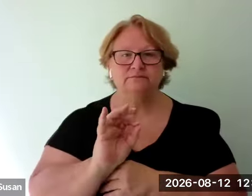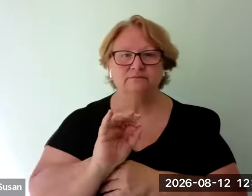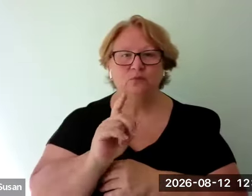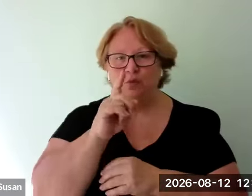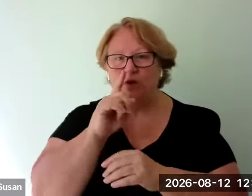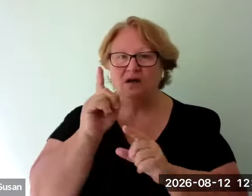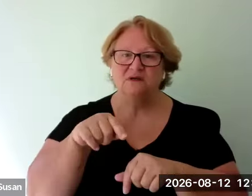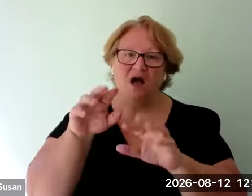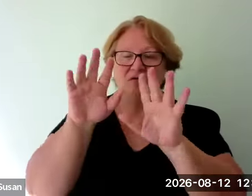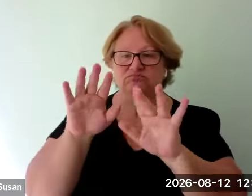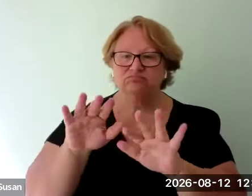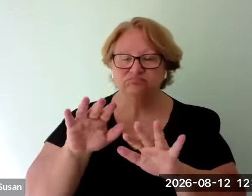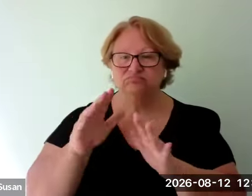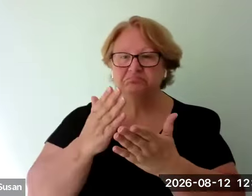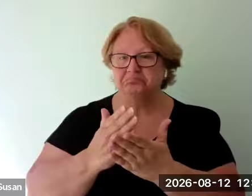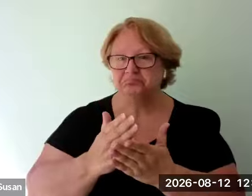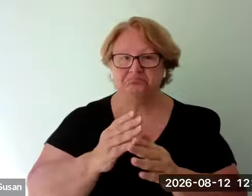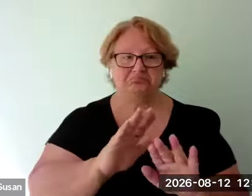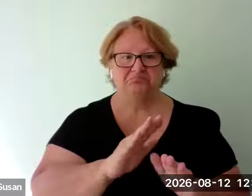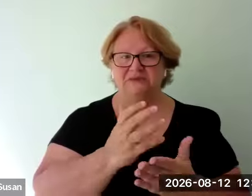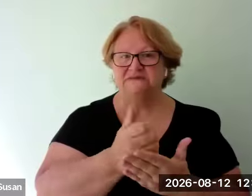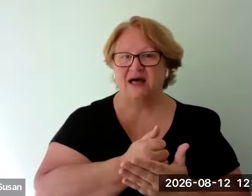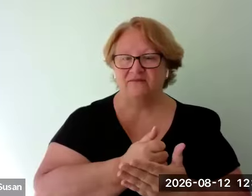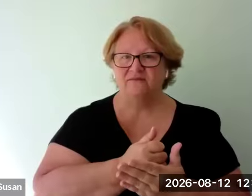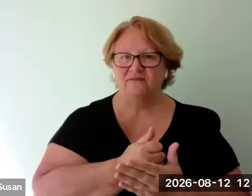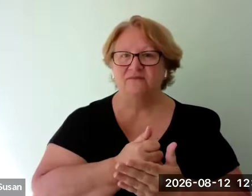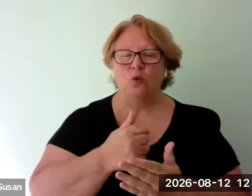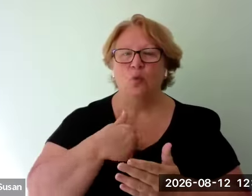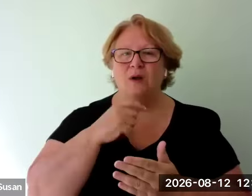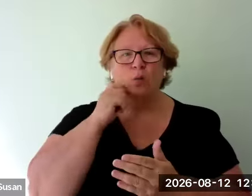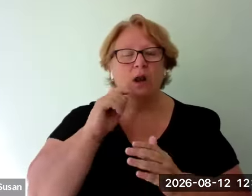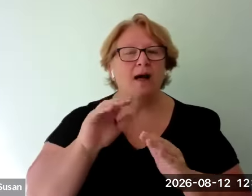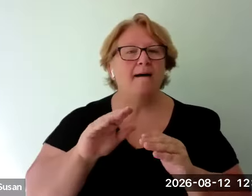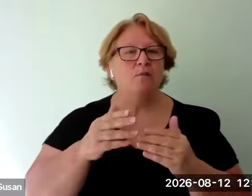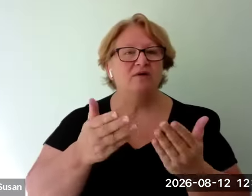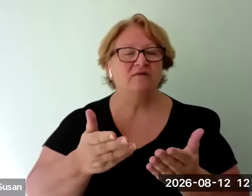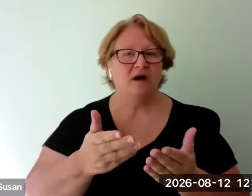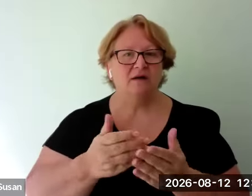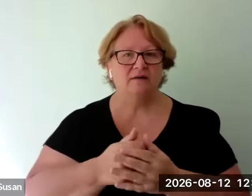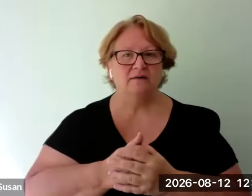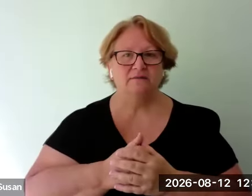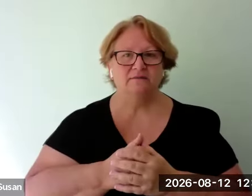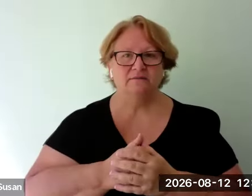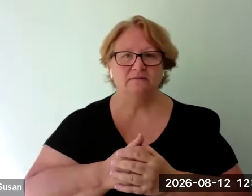the application so you don't have to submit it at the same time that you start that application